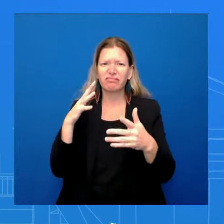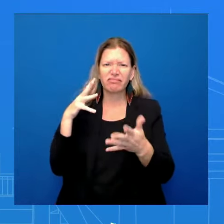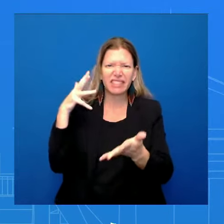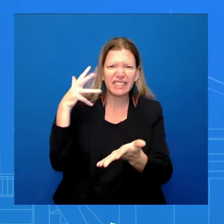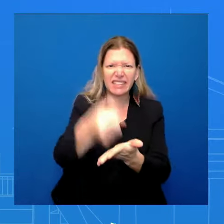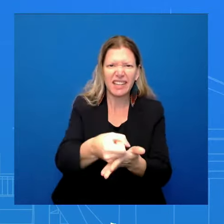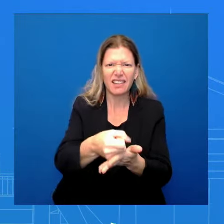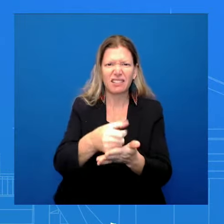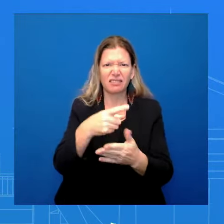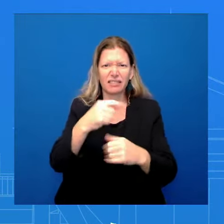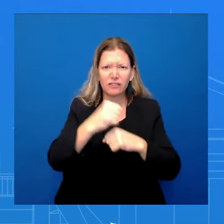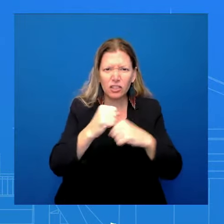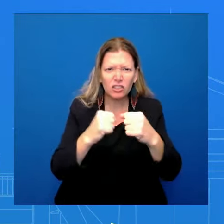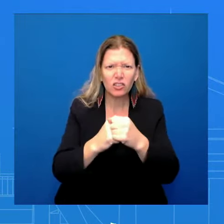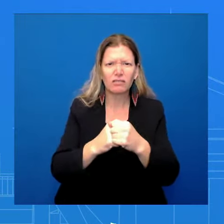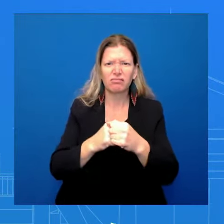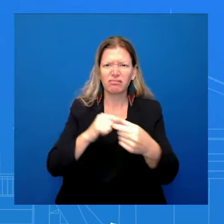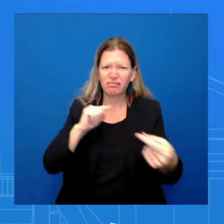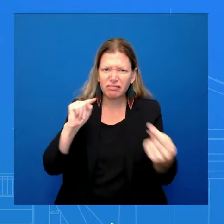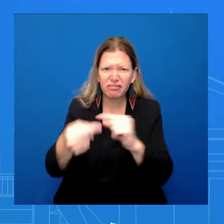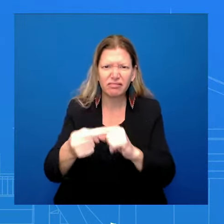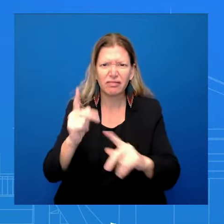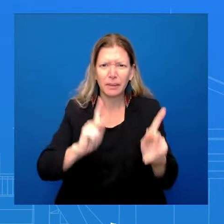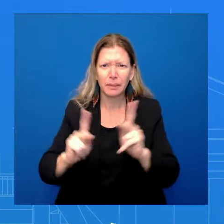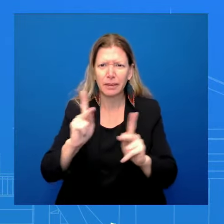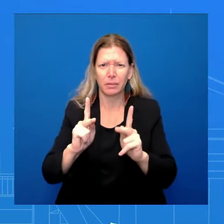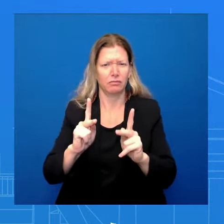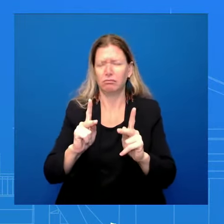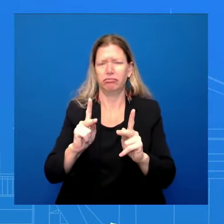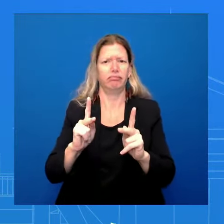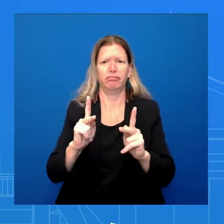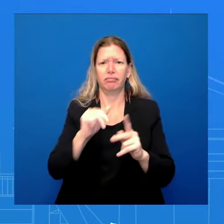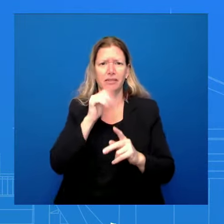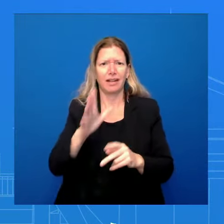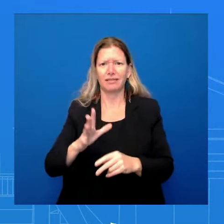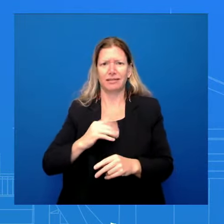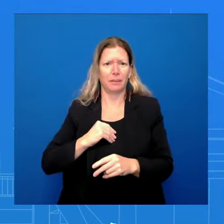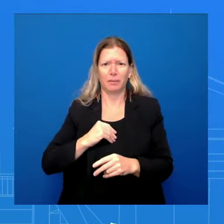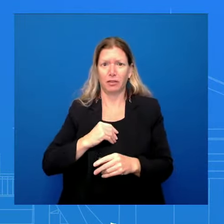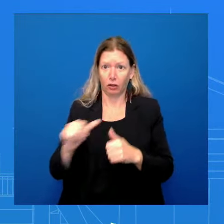in a conflict like this should be inadmissible. Those four things, which all showed up in the G20 communiqué,